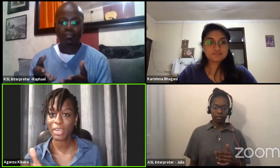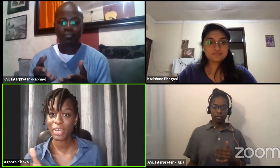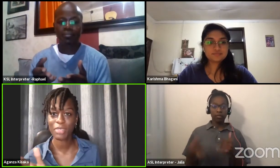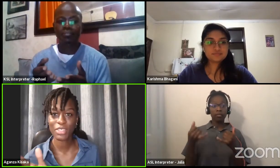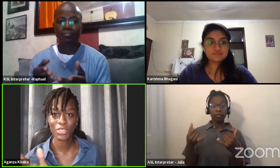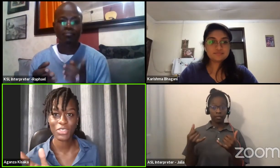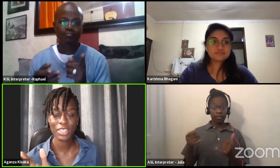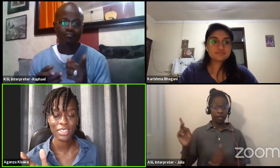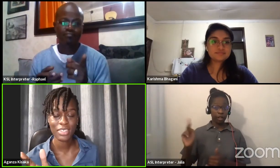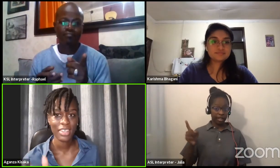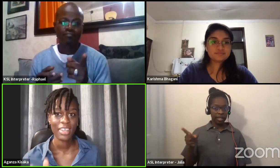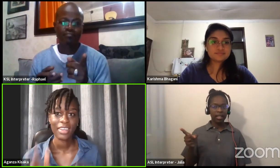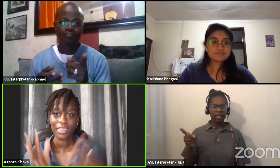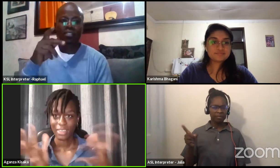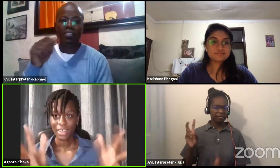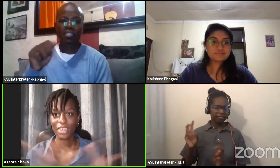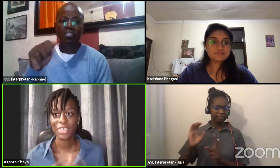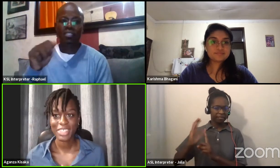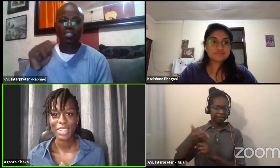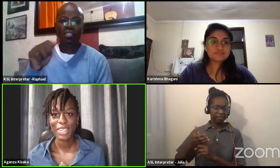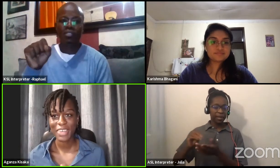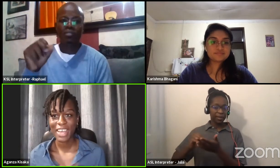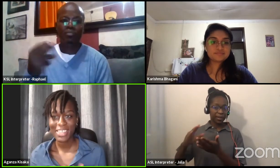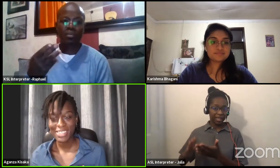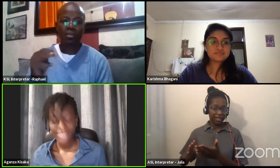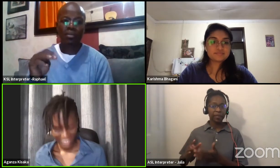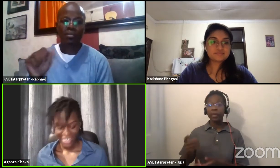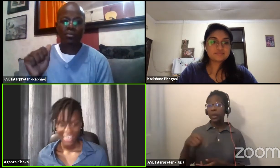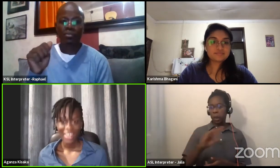to become the student alongside you guys.